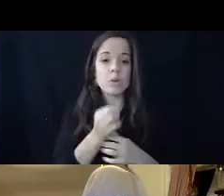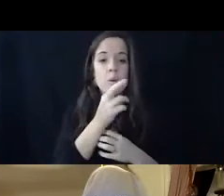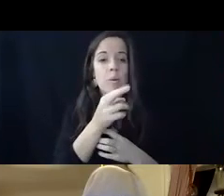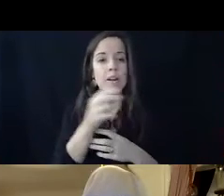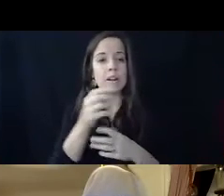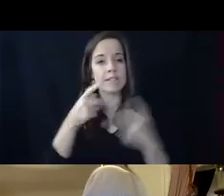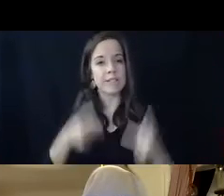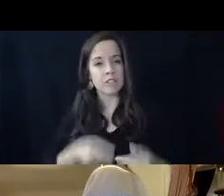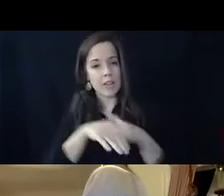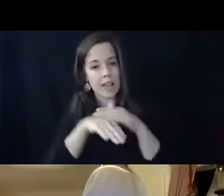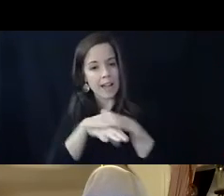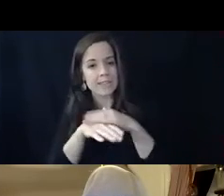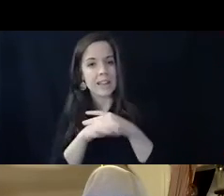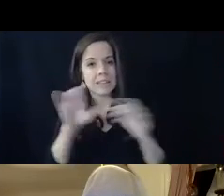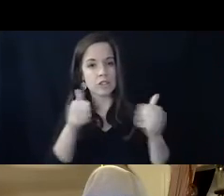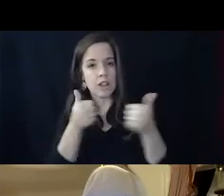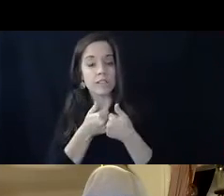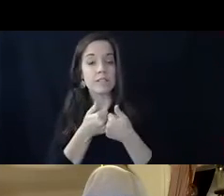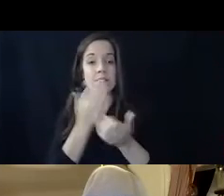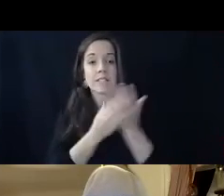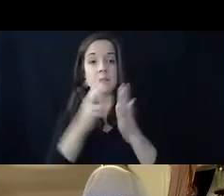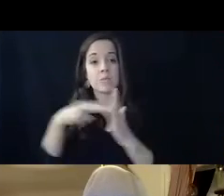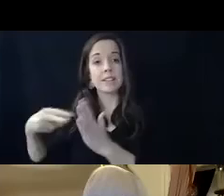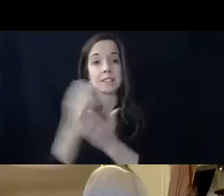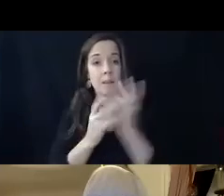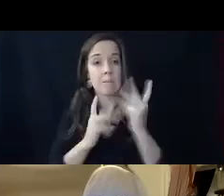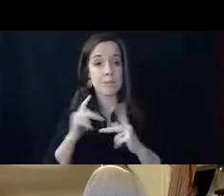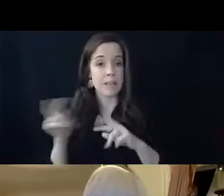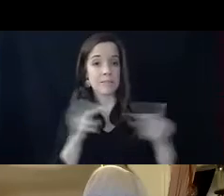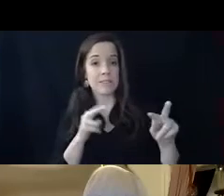actually at our readings had a couple of people attend from Nigeria, which is amazing.